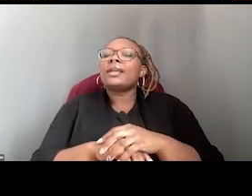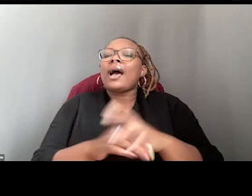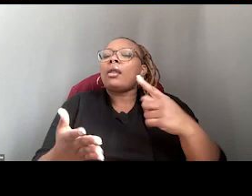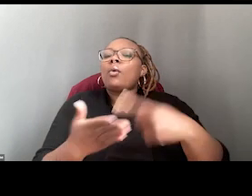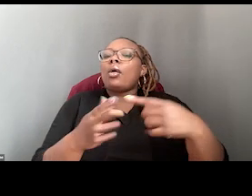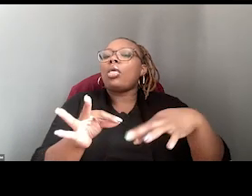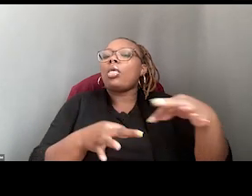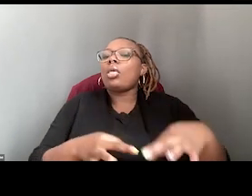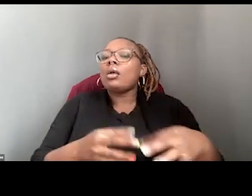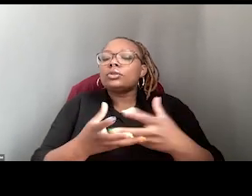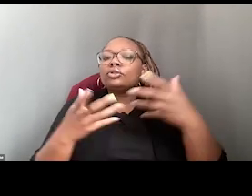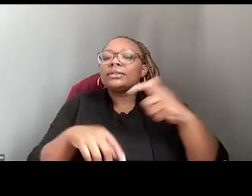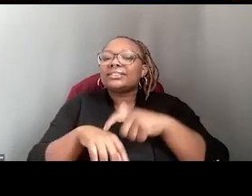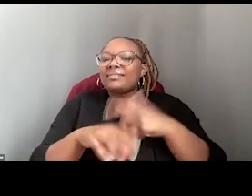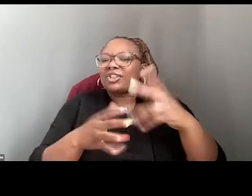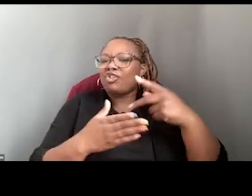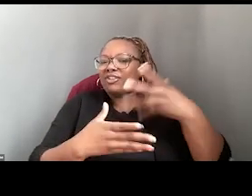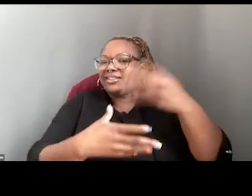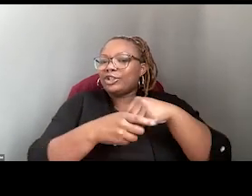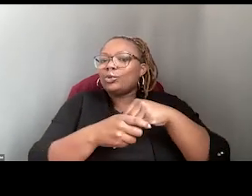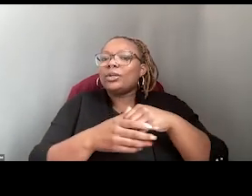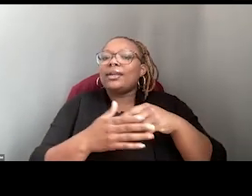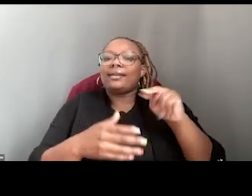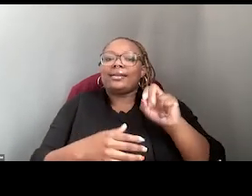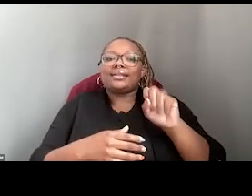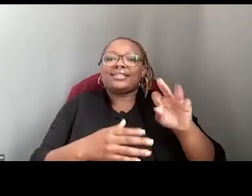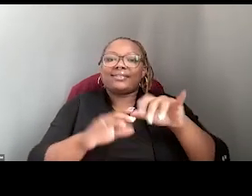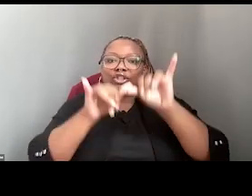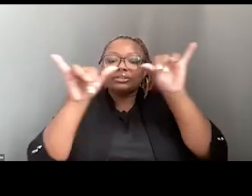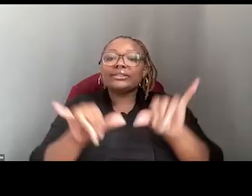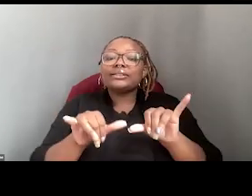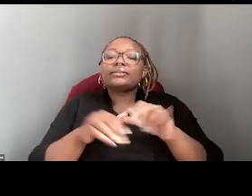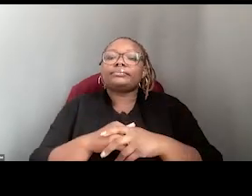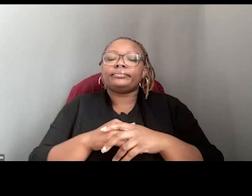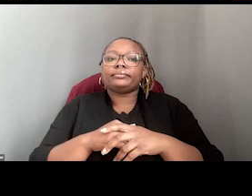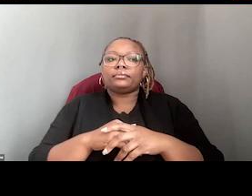But as some highlights, when NSF makes an award, those funds are not good forever.